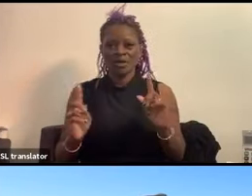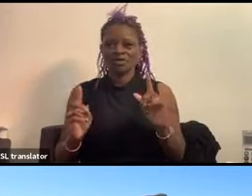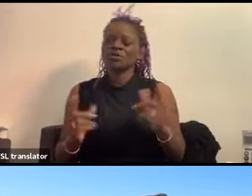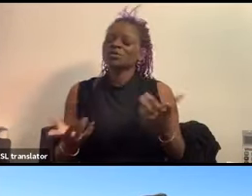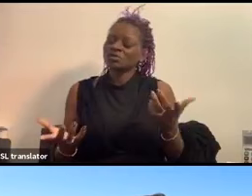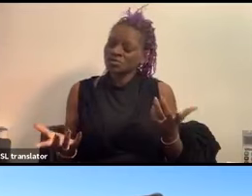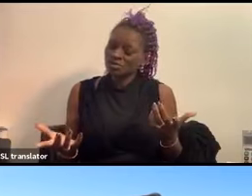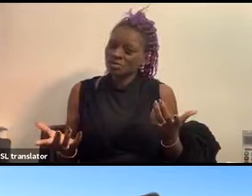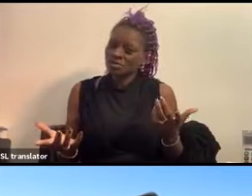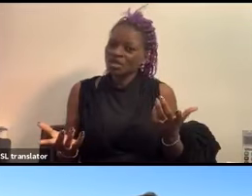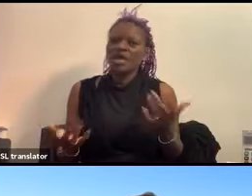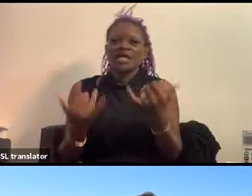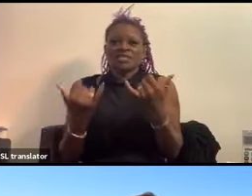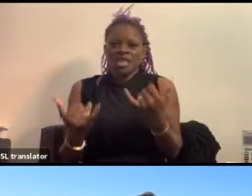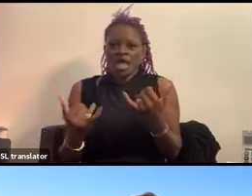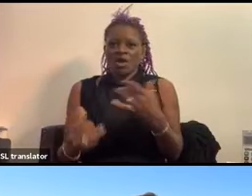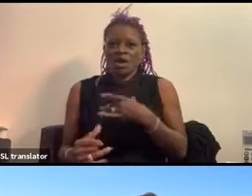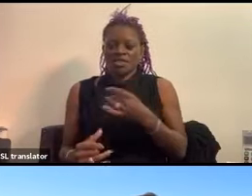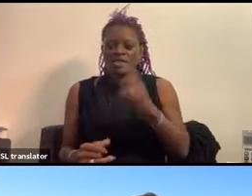I would now like to turn this over to Dr.